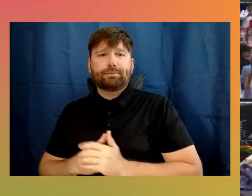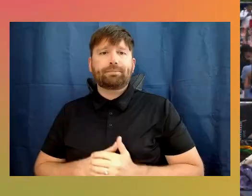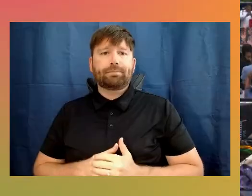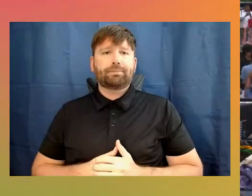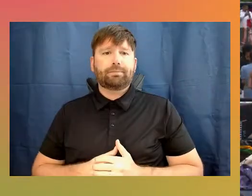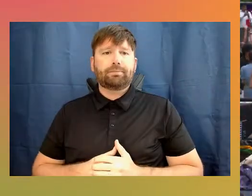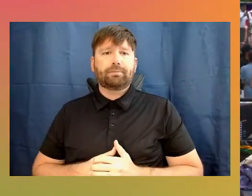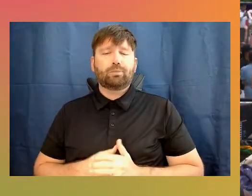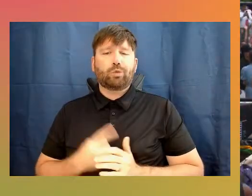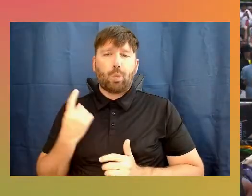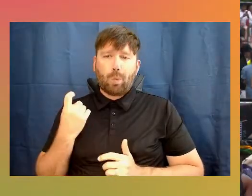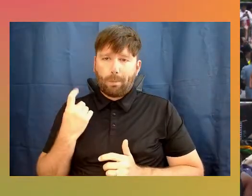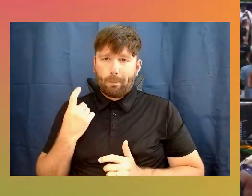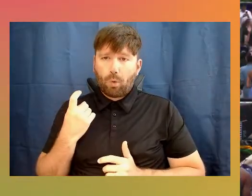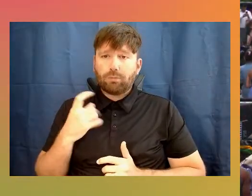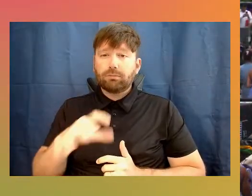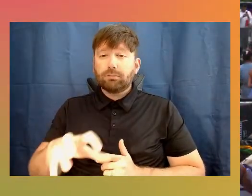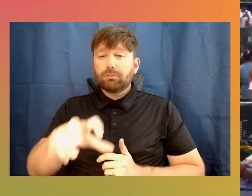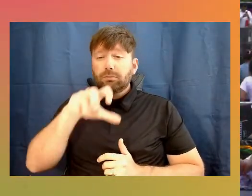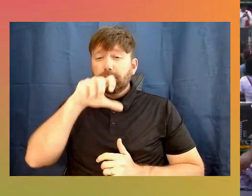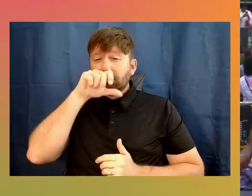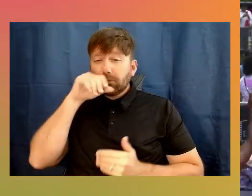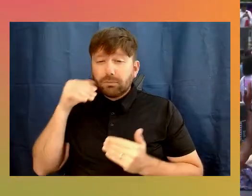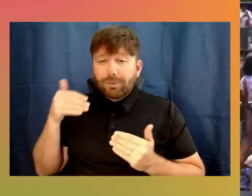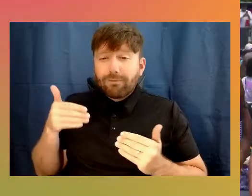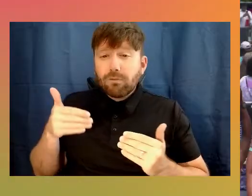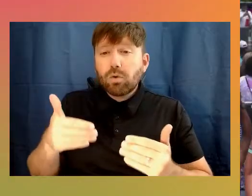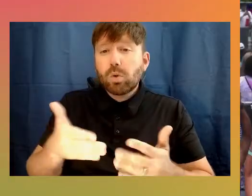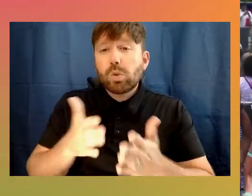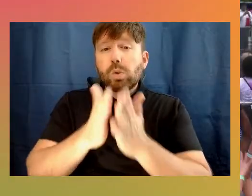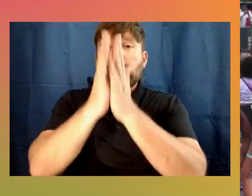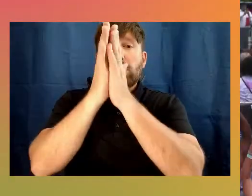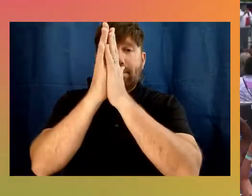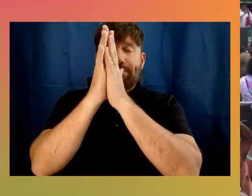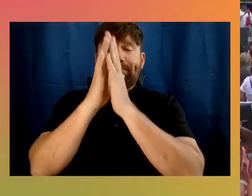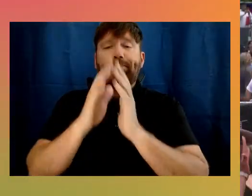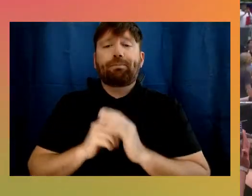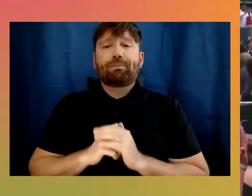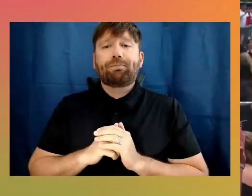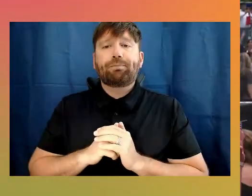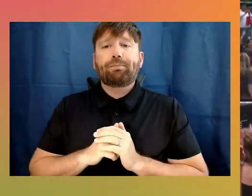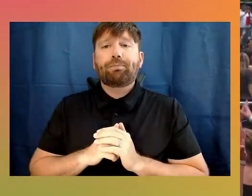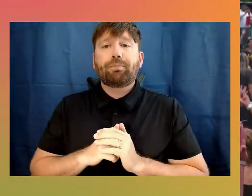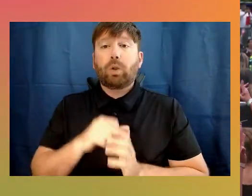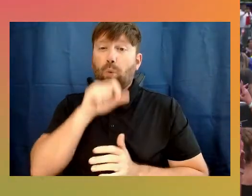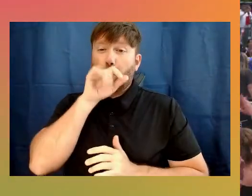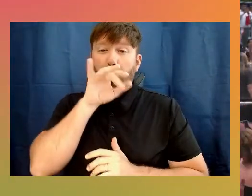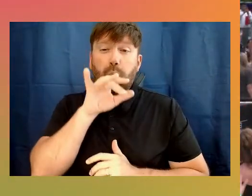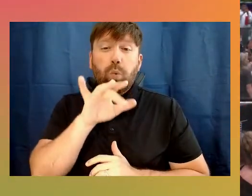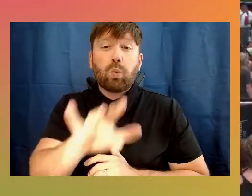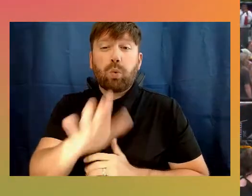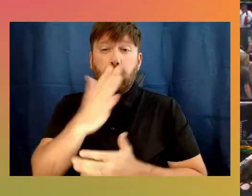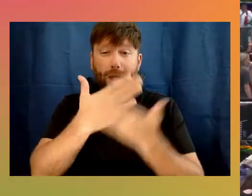EXHALE, SHIFT IT BACK. HALF SPLITS. ONE MORE TIME. INHALE, SHIFT FORWARD.